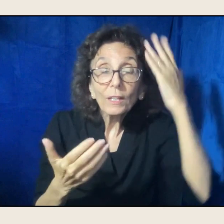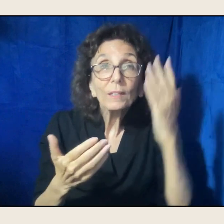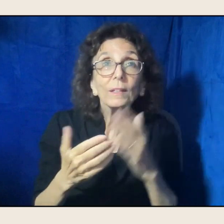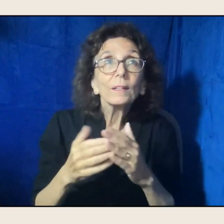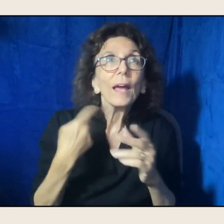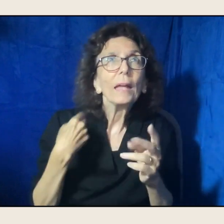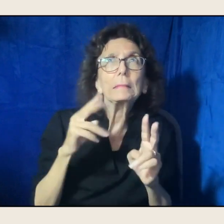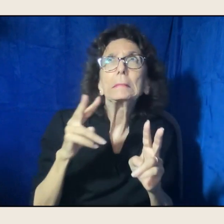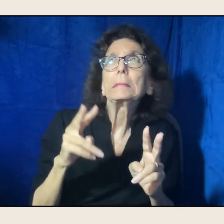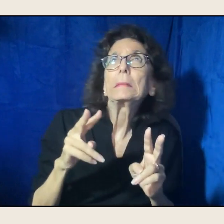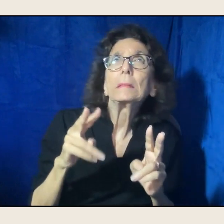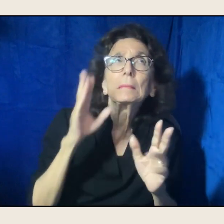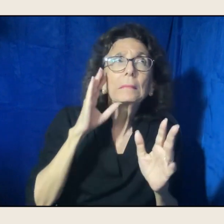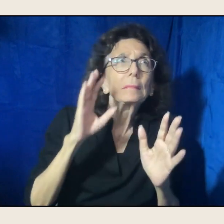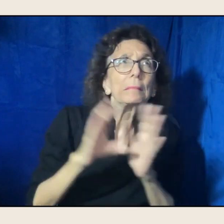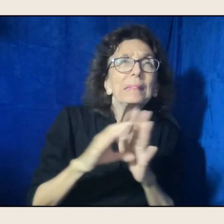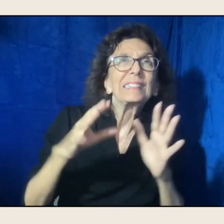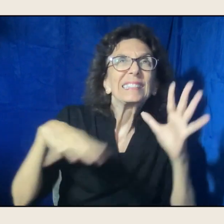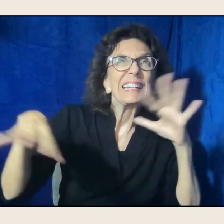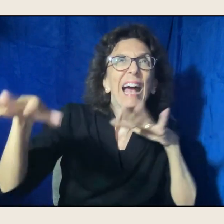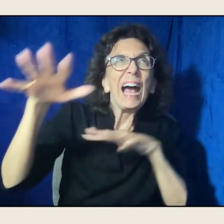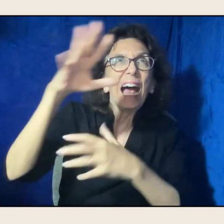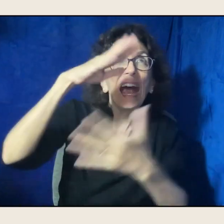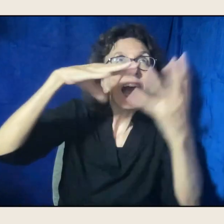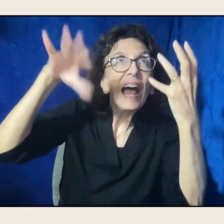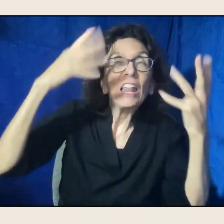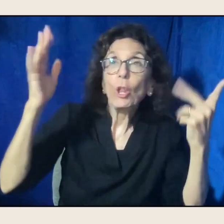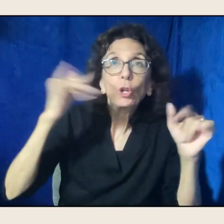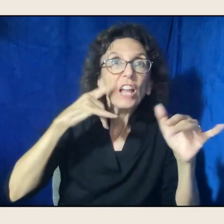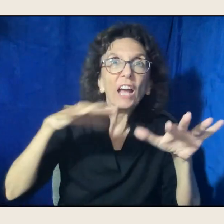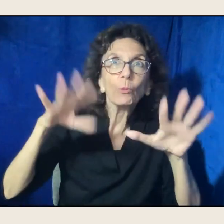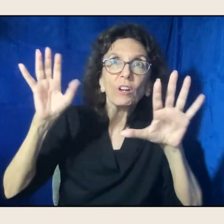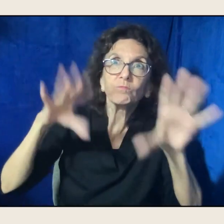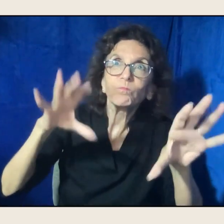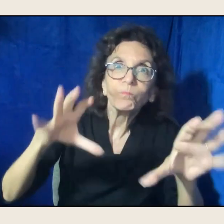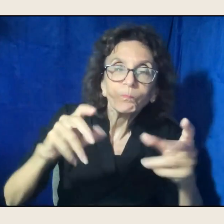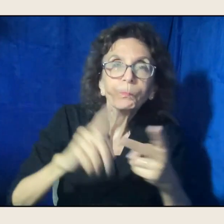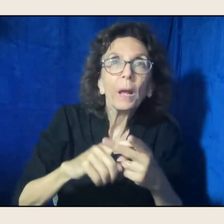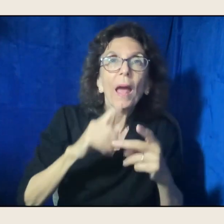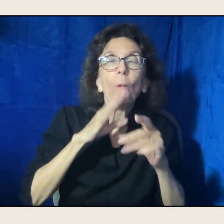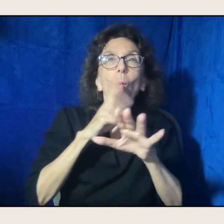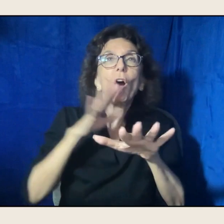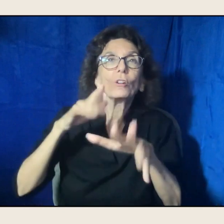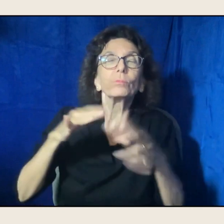and the sounds of the rushing water, you kind of began to pick up on that emotional affect,